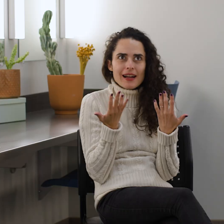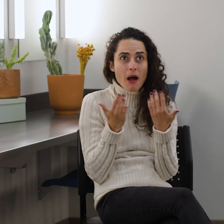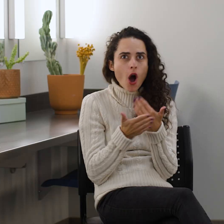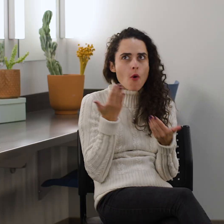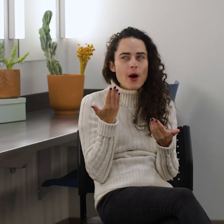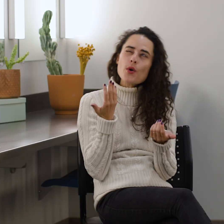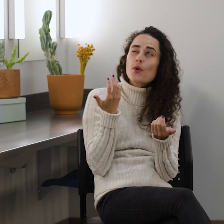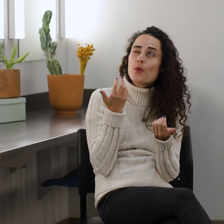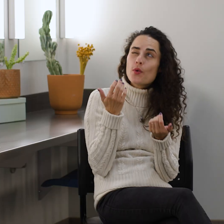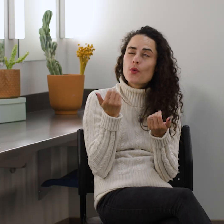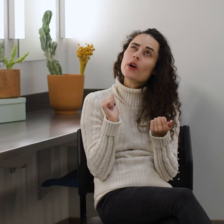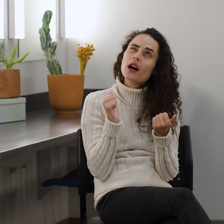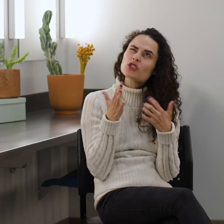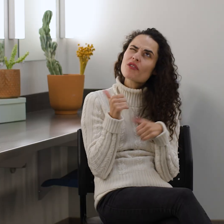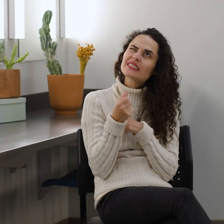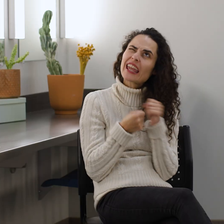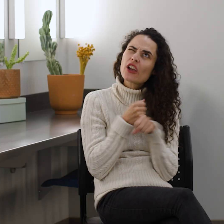It’s been almost.... I’m not sure, but